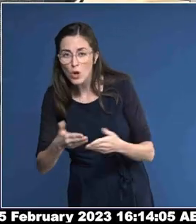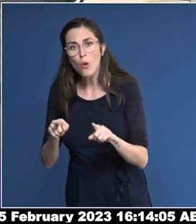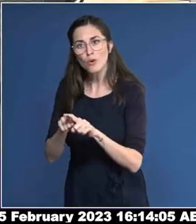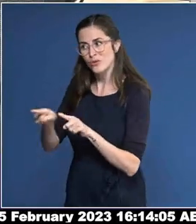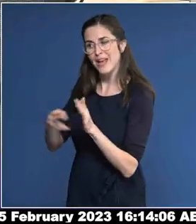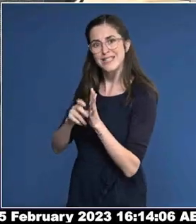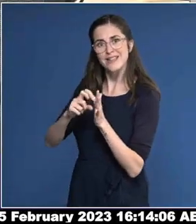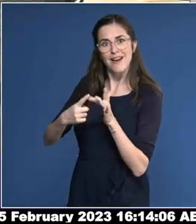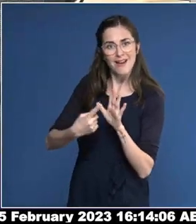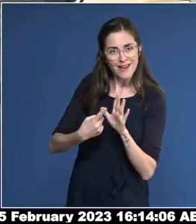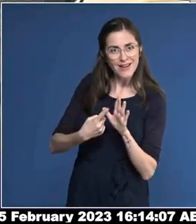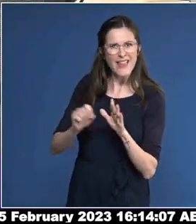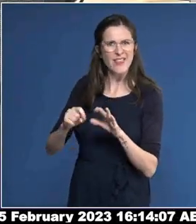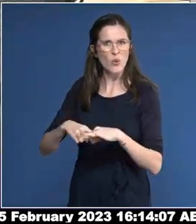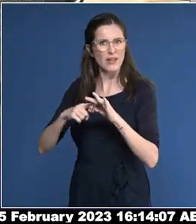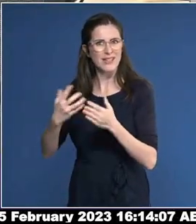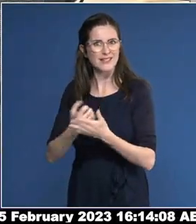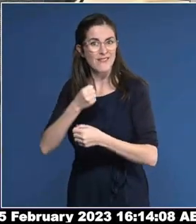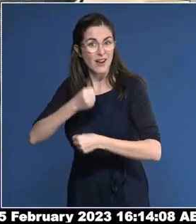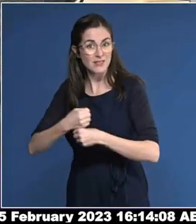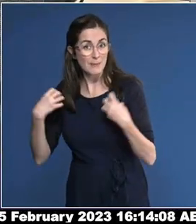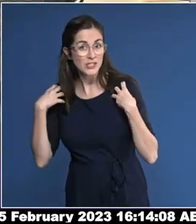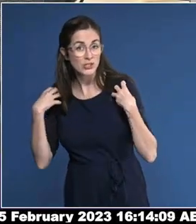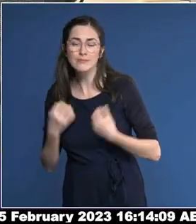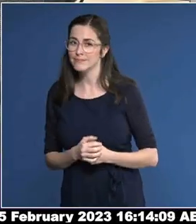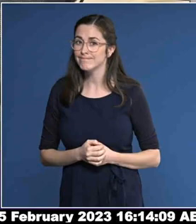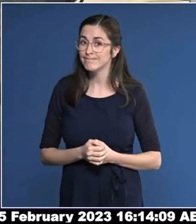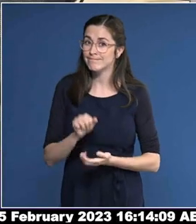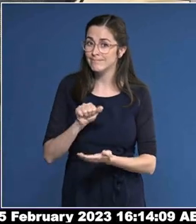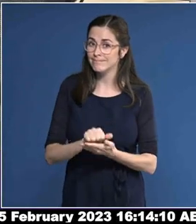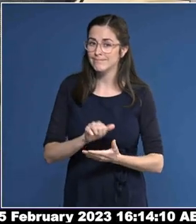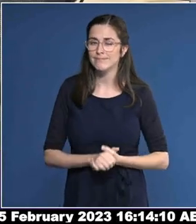That's correct. MS DOWSETT: I want to turn now to a specific topic that is